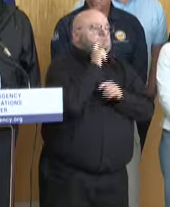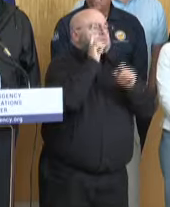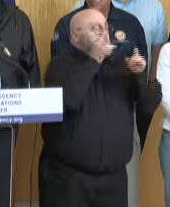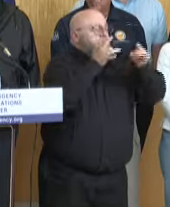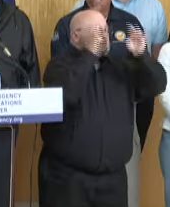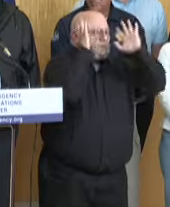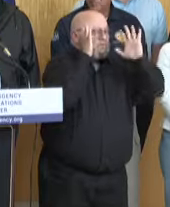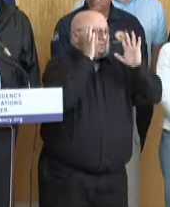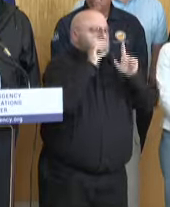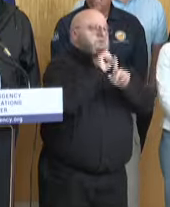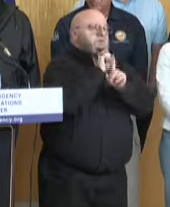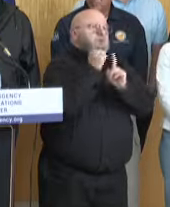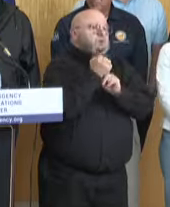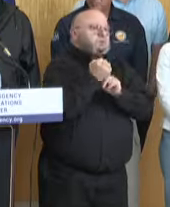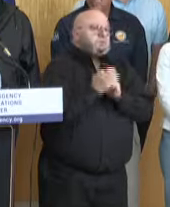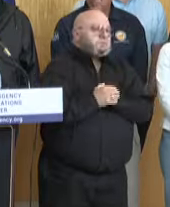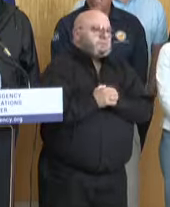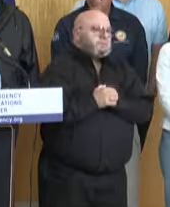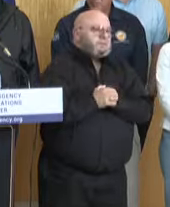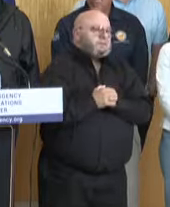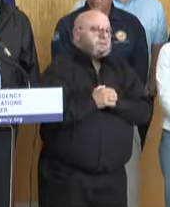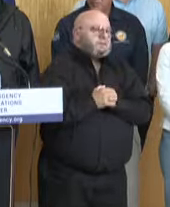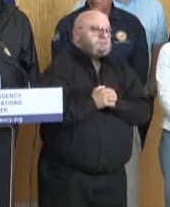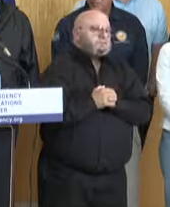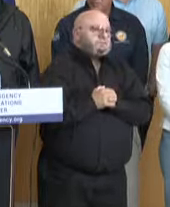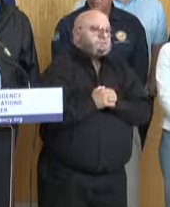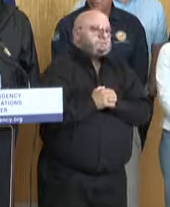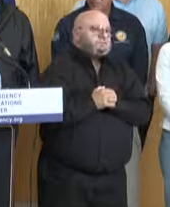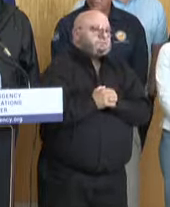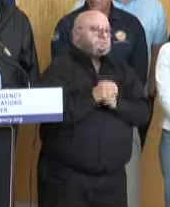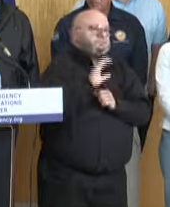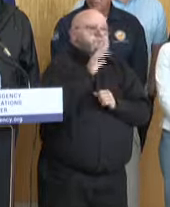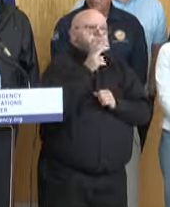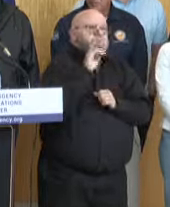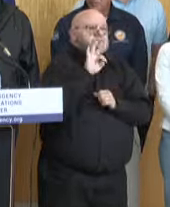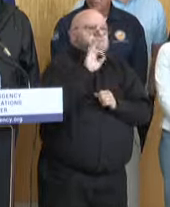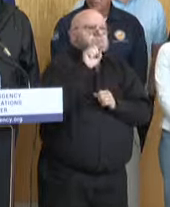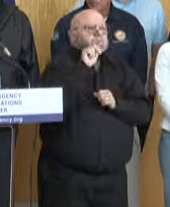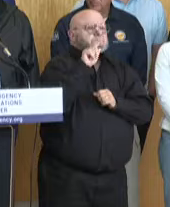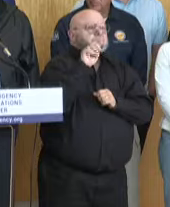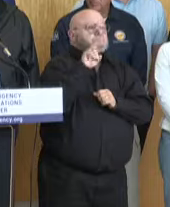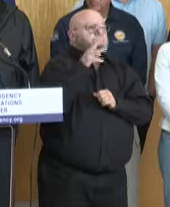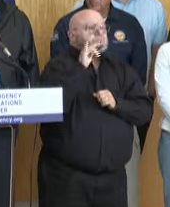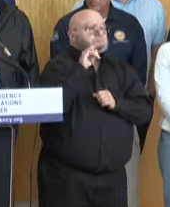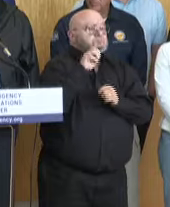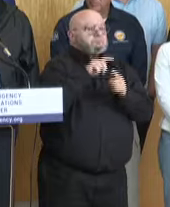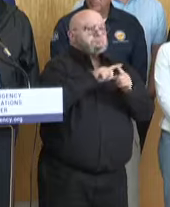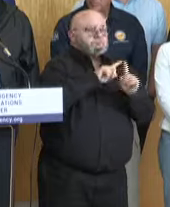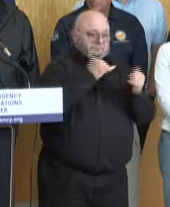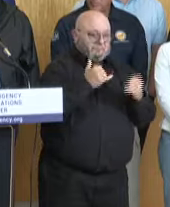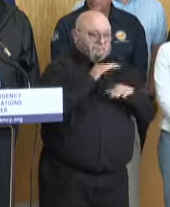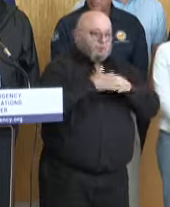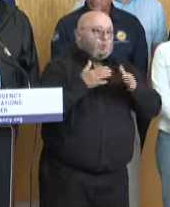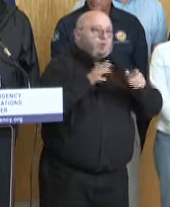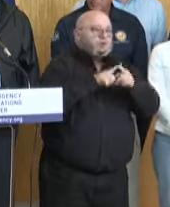PARA PEDIRLES AYUDA. Y TUVIMOS QUE RESCATAR SU